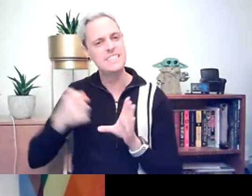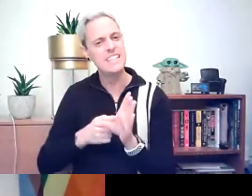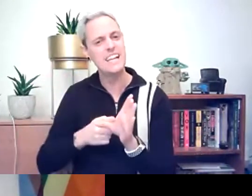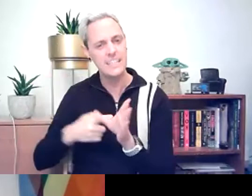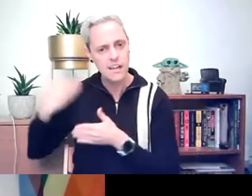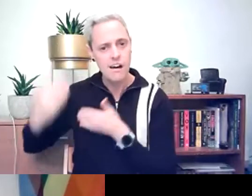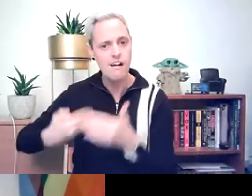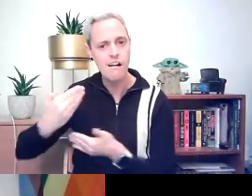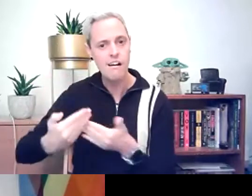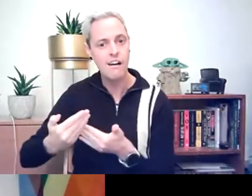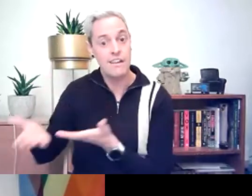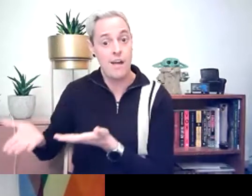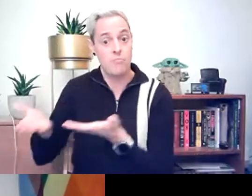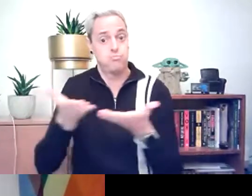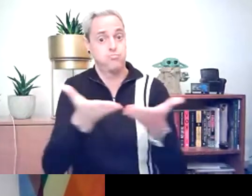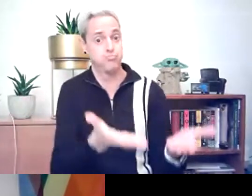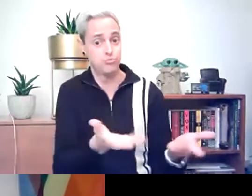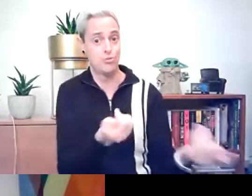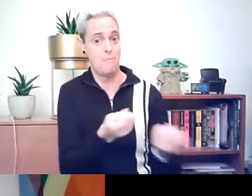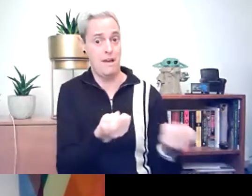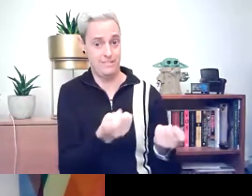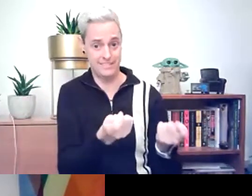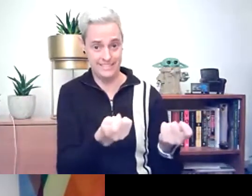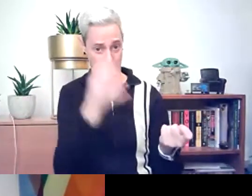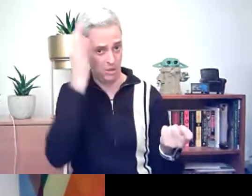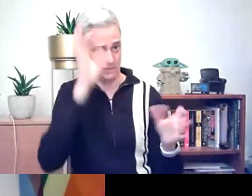18:15:43 I think that you know that's the most important thing that we've, we've done,